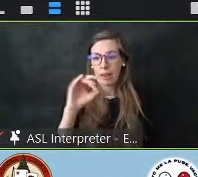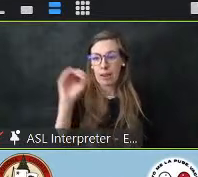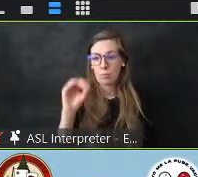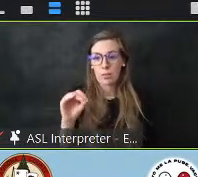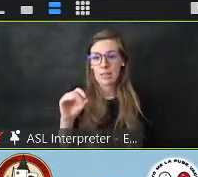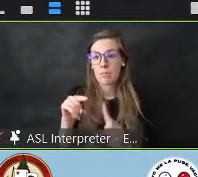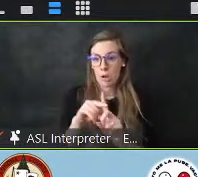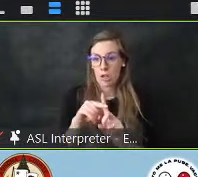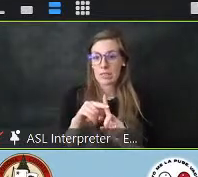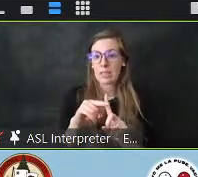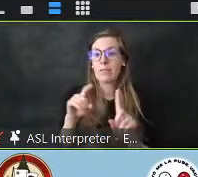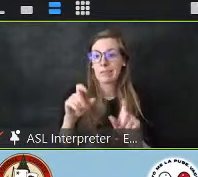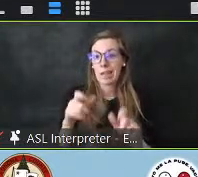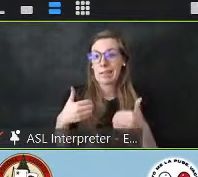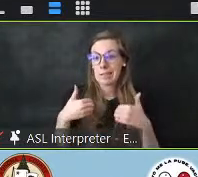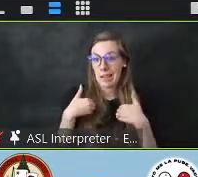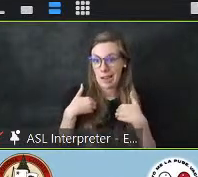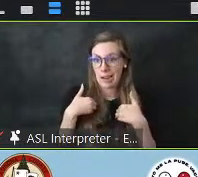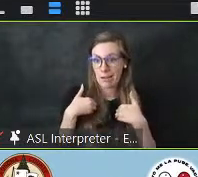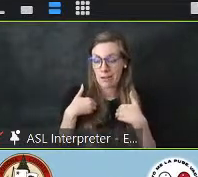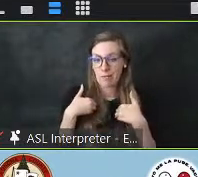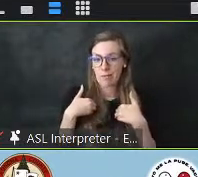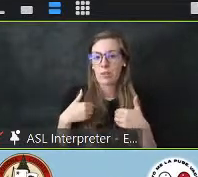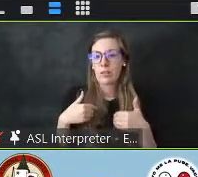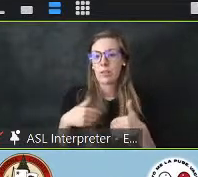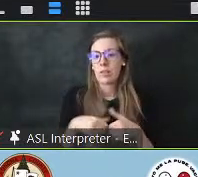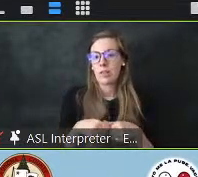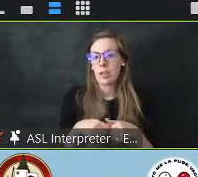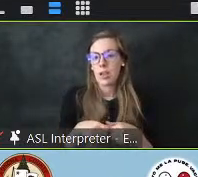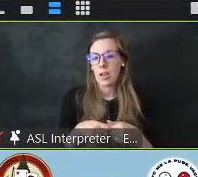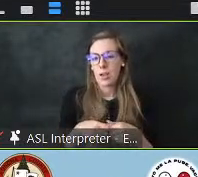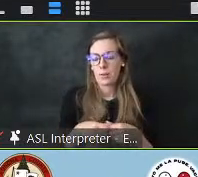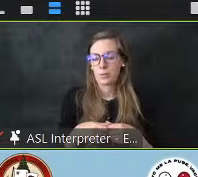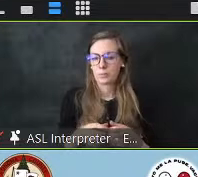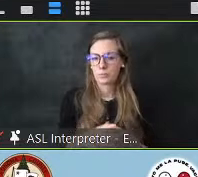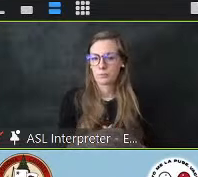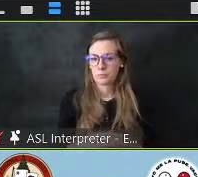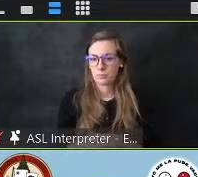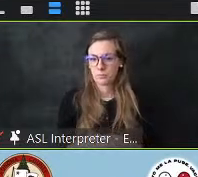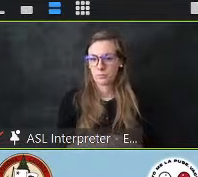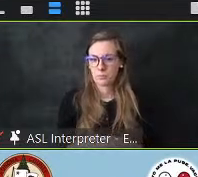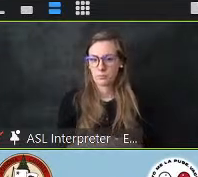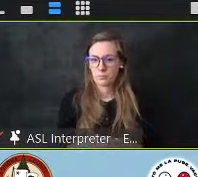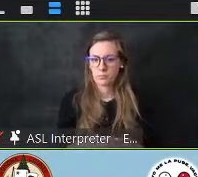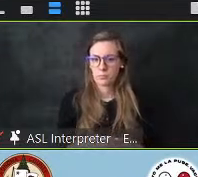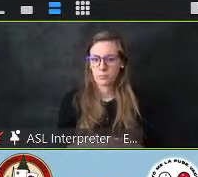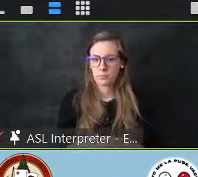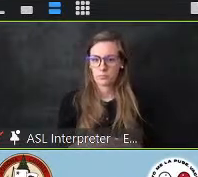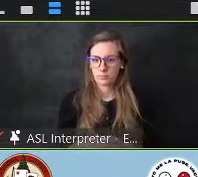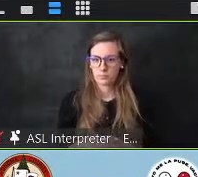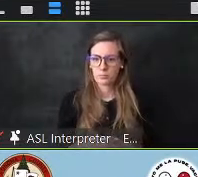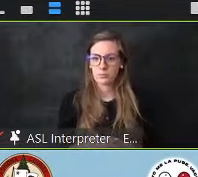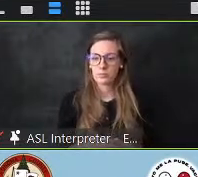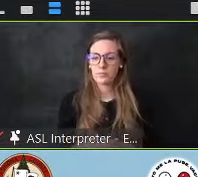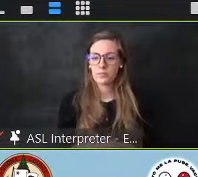in the lowest quarter of the HP API.